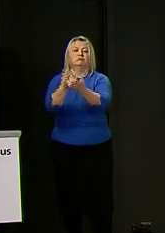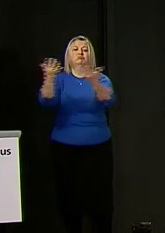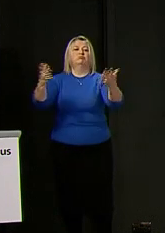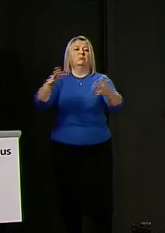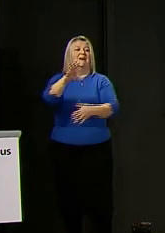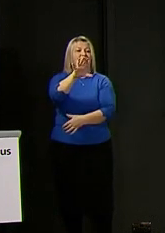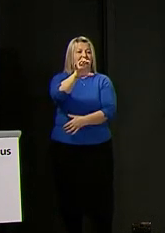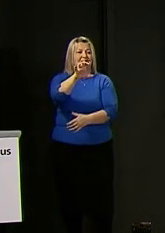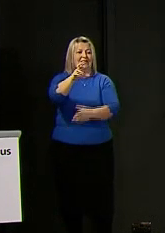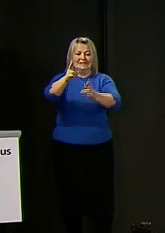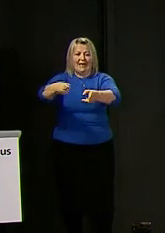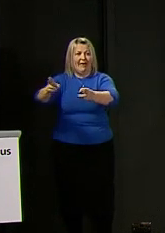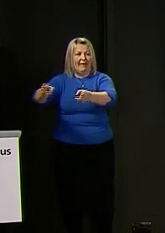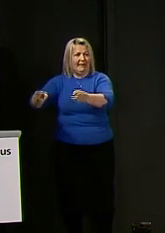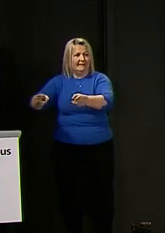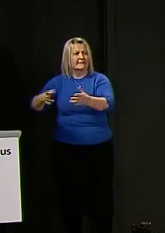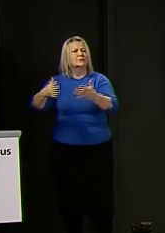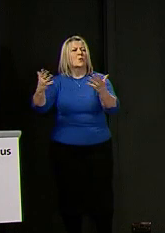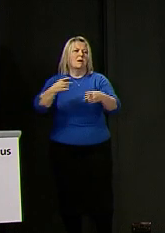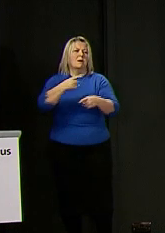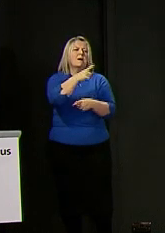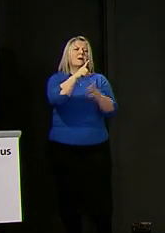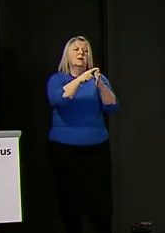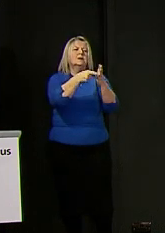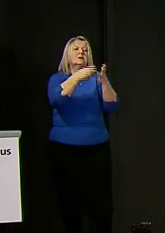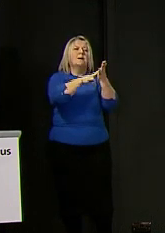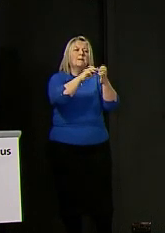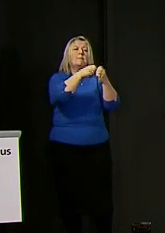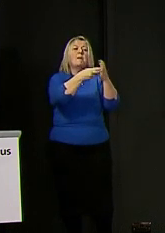this time a local authority state-of-the-art care home which has